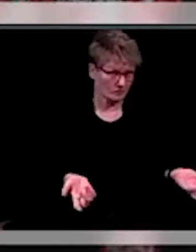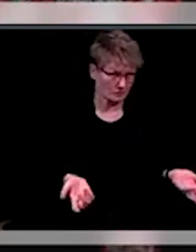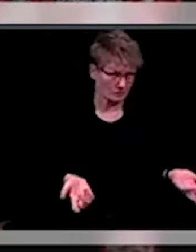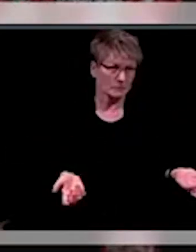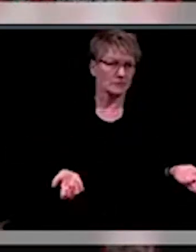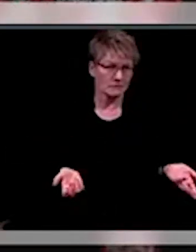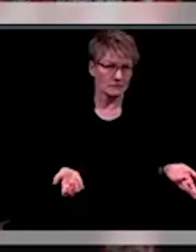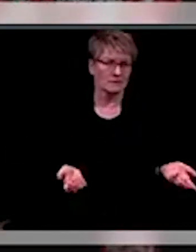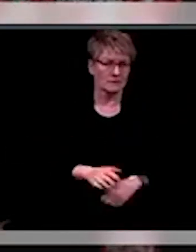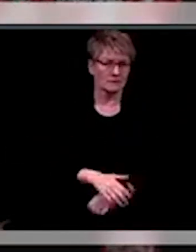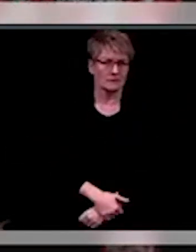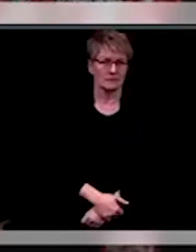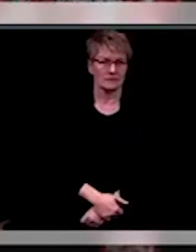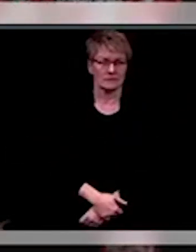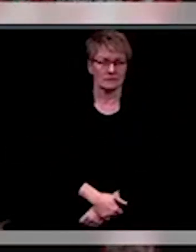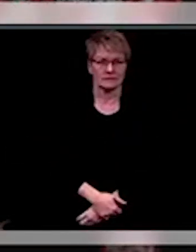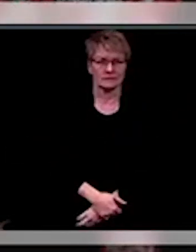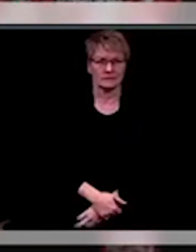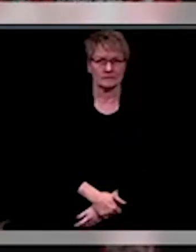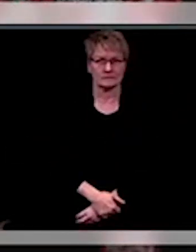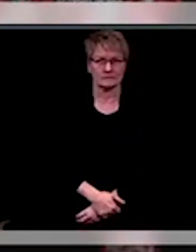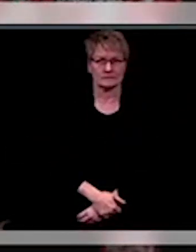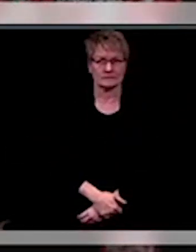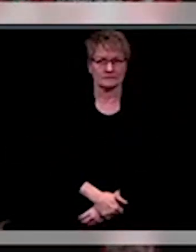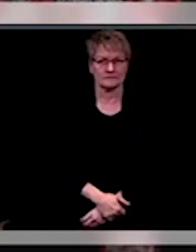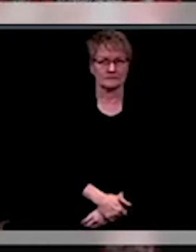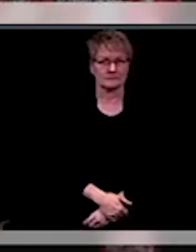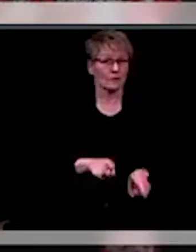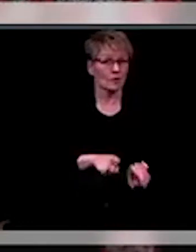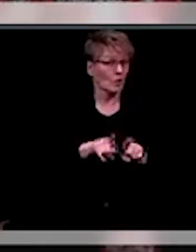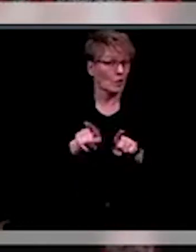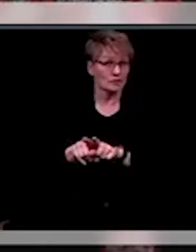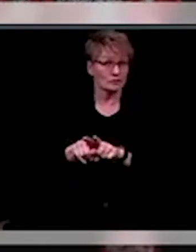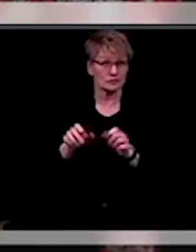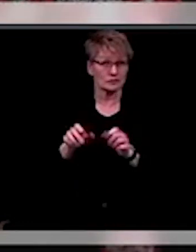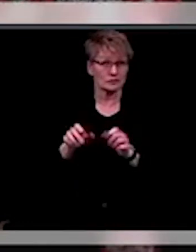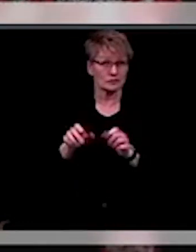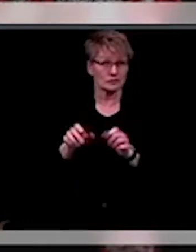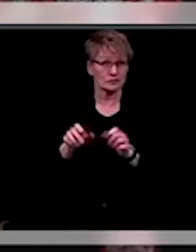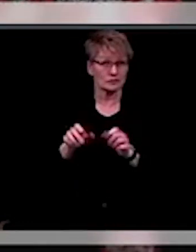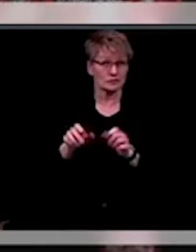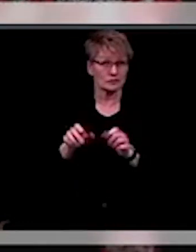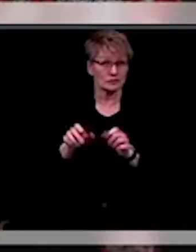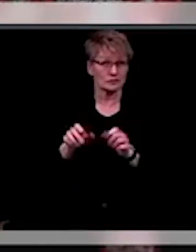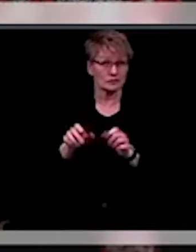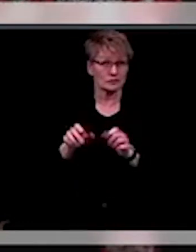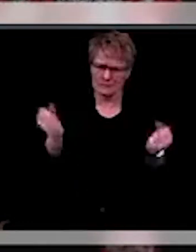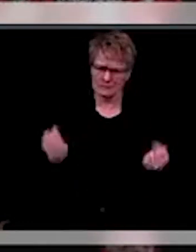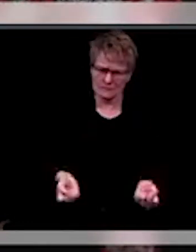for retail. But many of those businesses are open. They're just decreased in their capacity or they